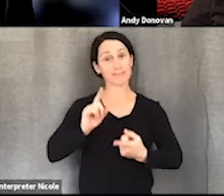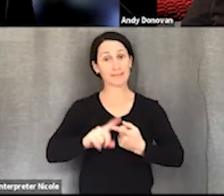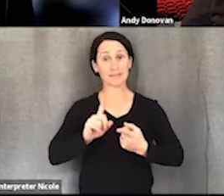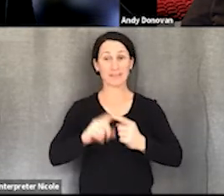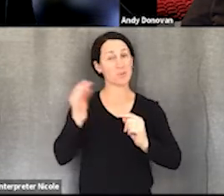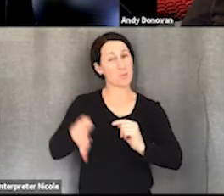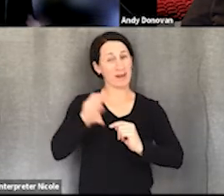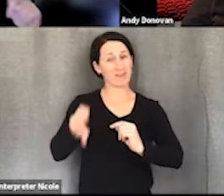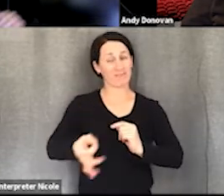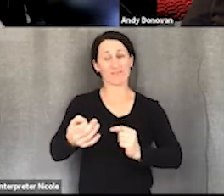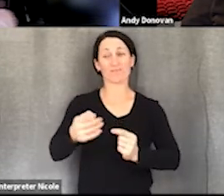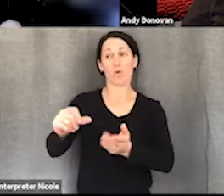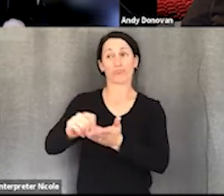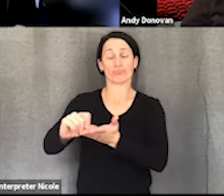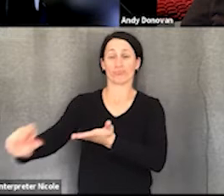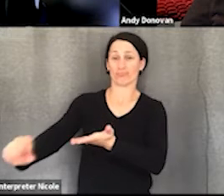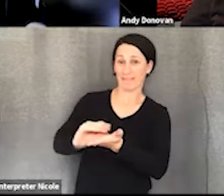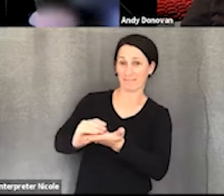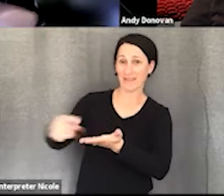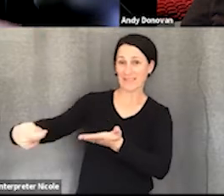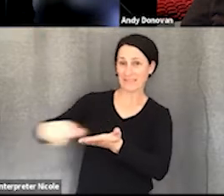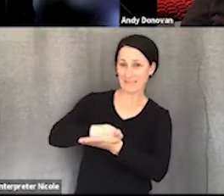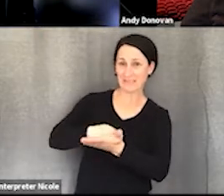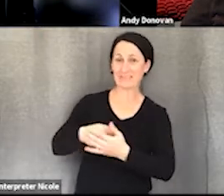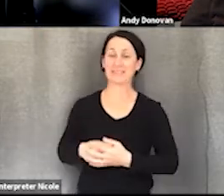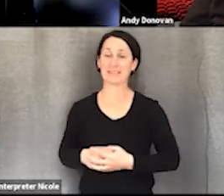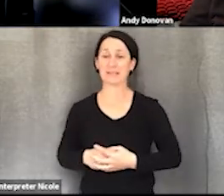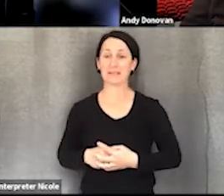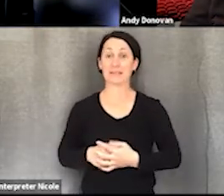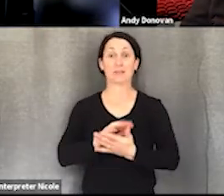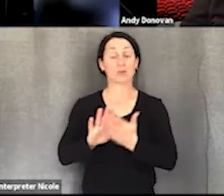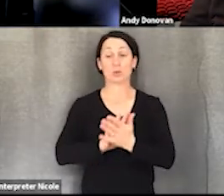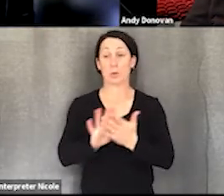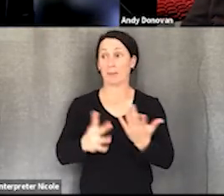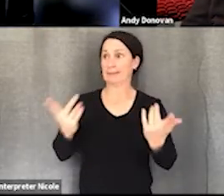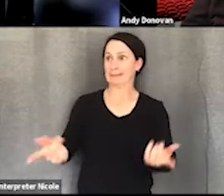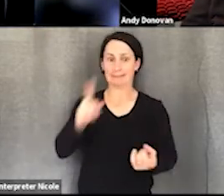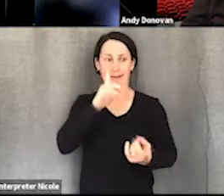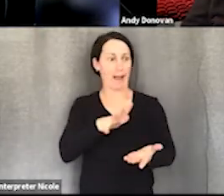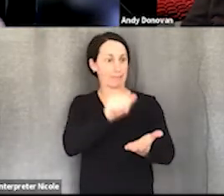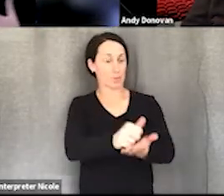fund from a Sydney event which has cast doubt on a booking any event because of the hassles I'm experiencing."